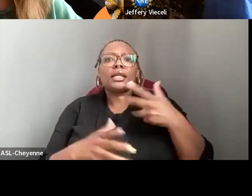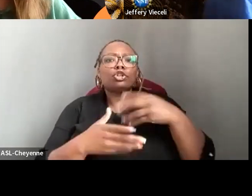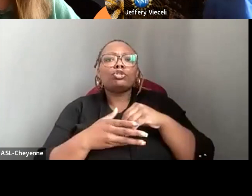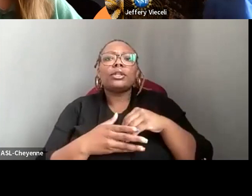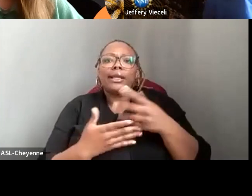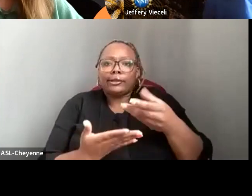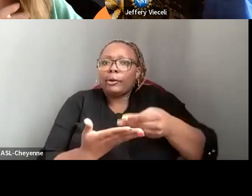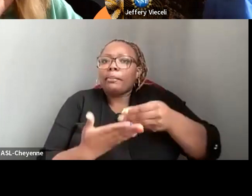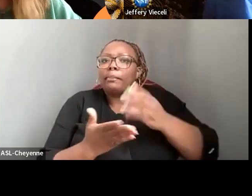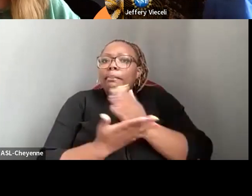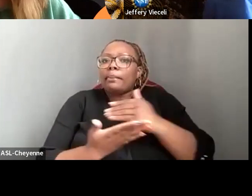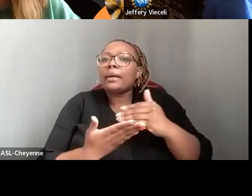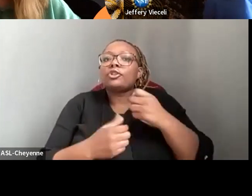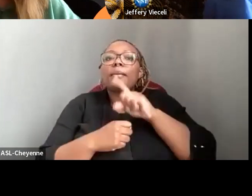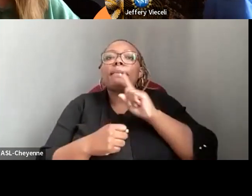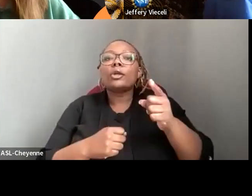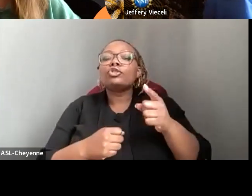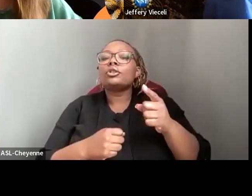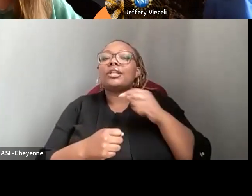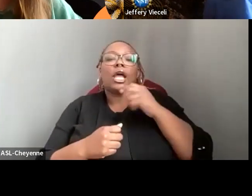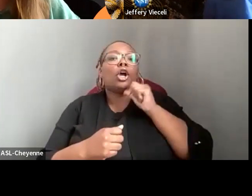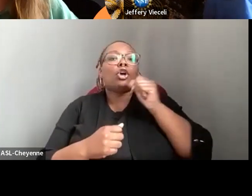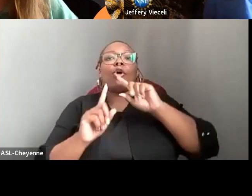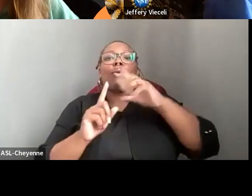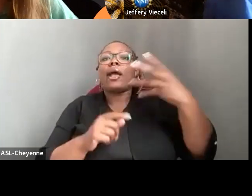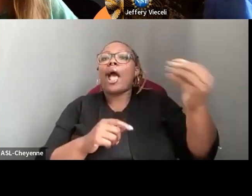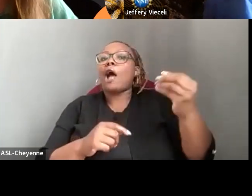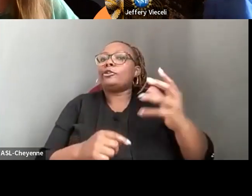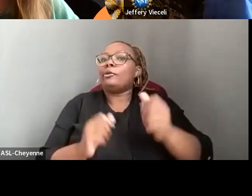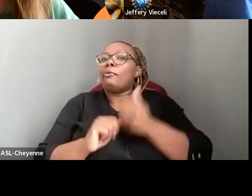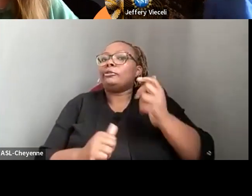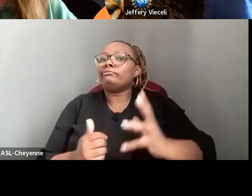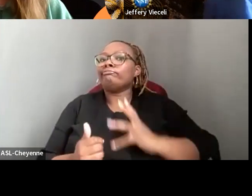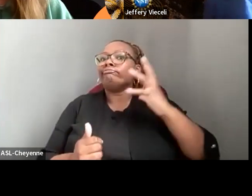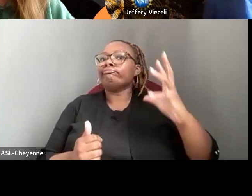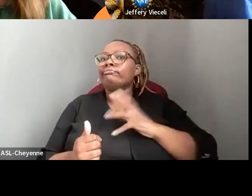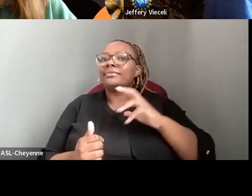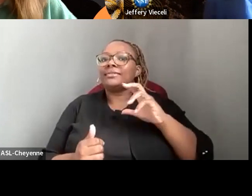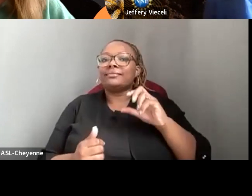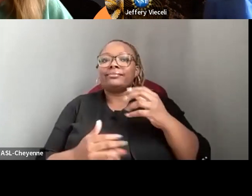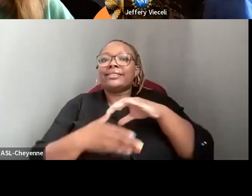Please make sure they're not going to, you know, the most expensive steakhouse in the city. There is a certain amount that is reasonable.